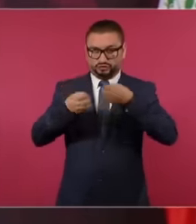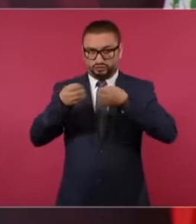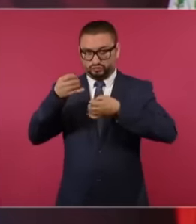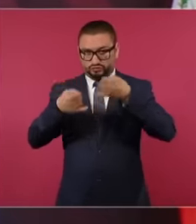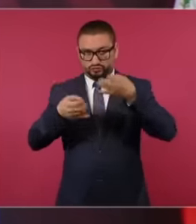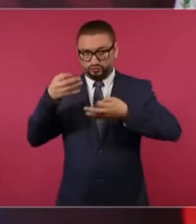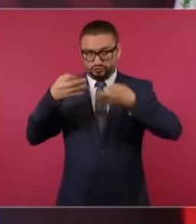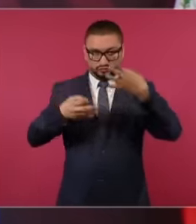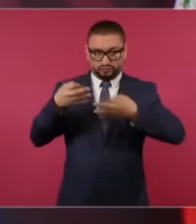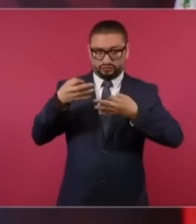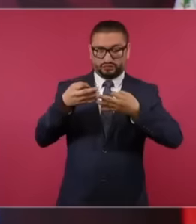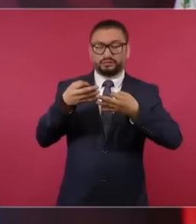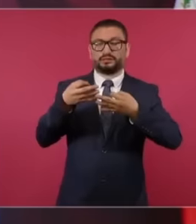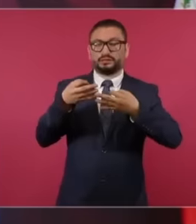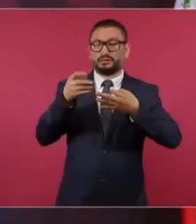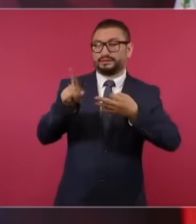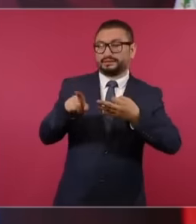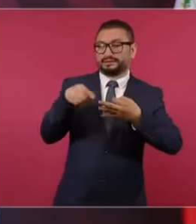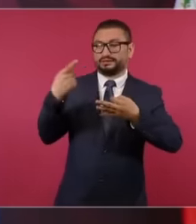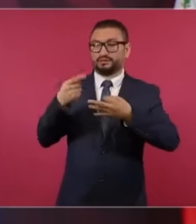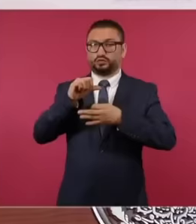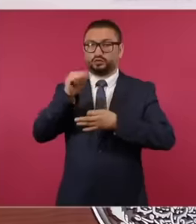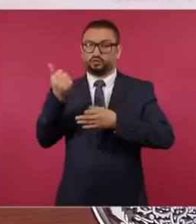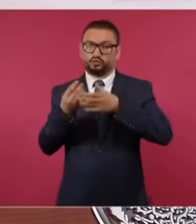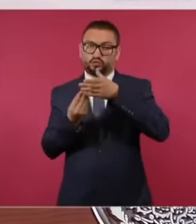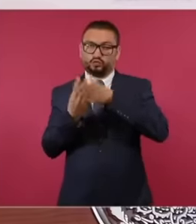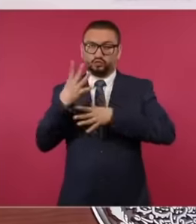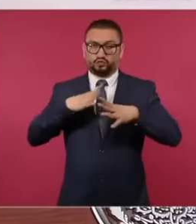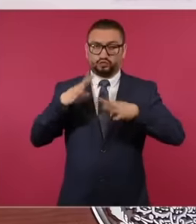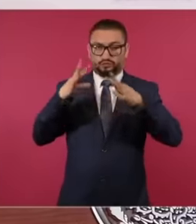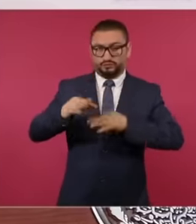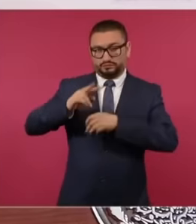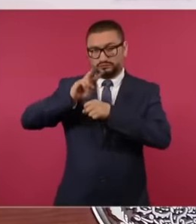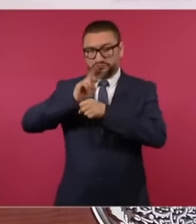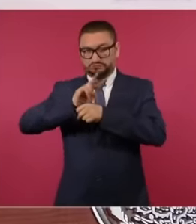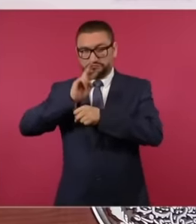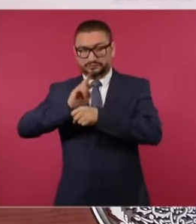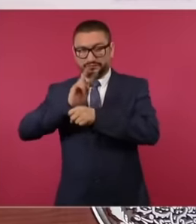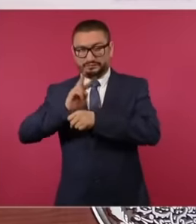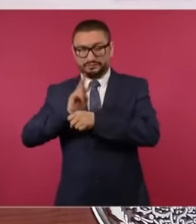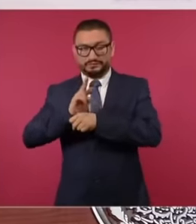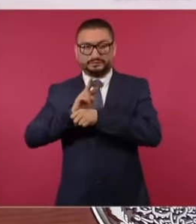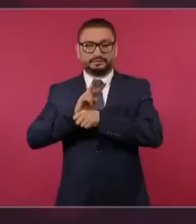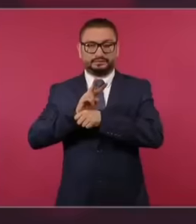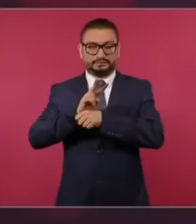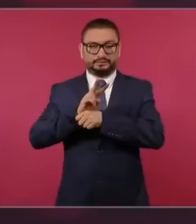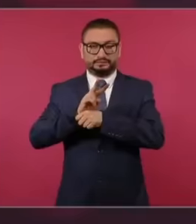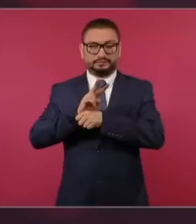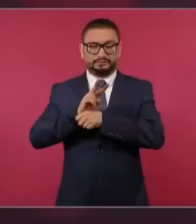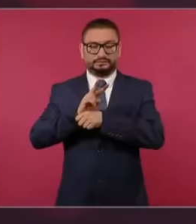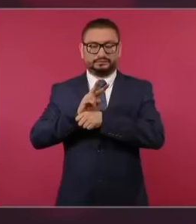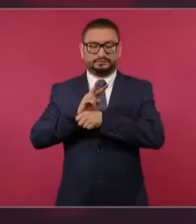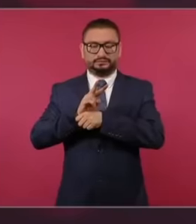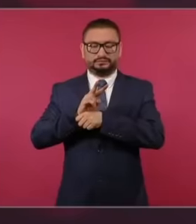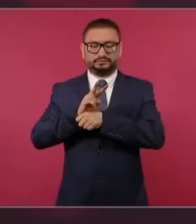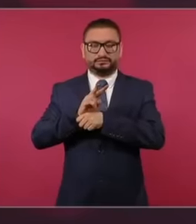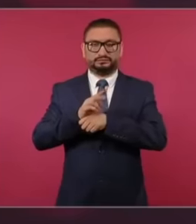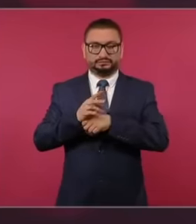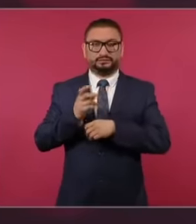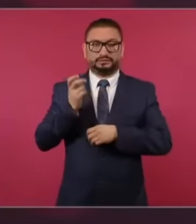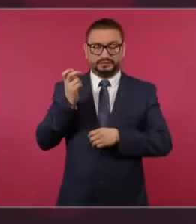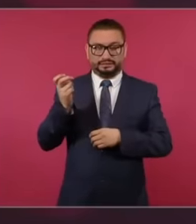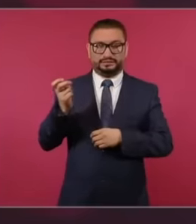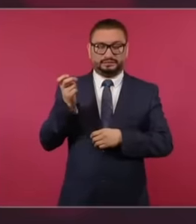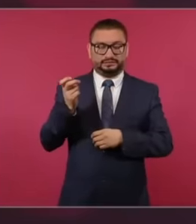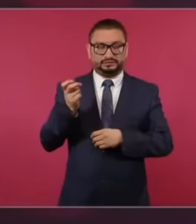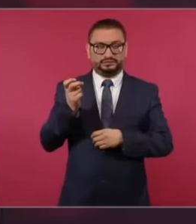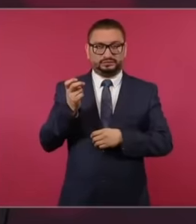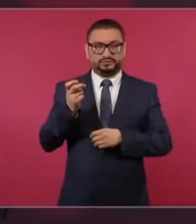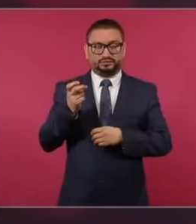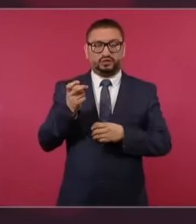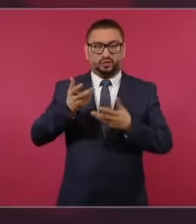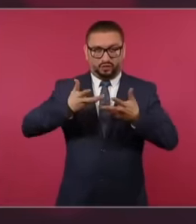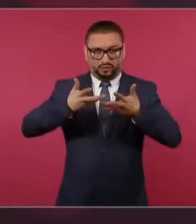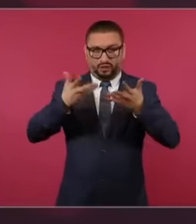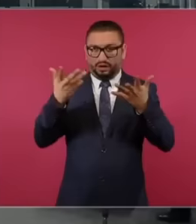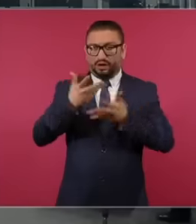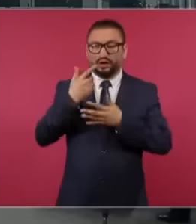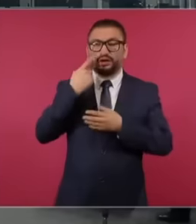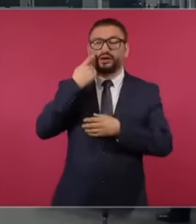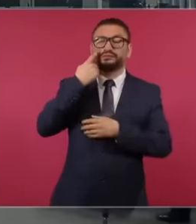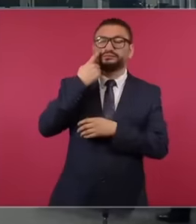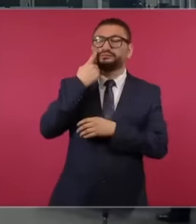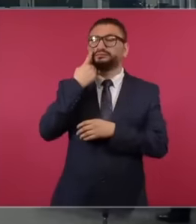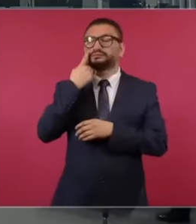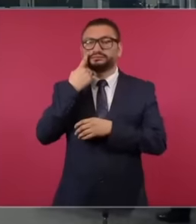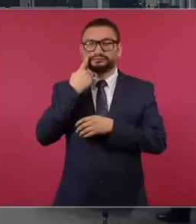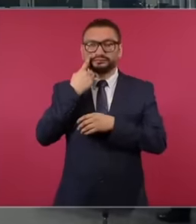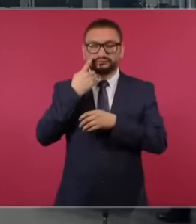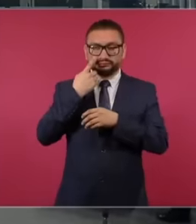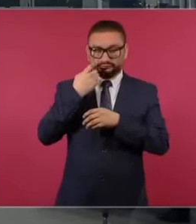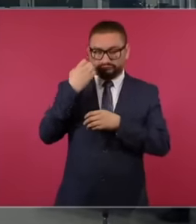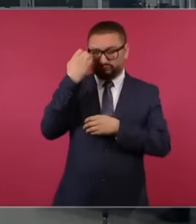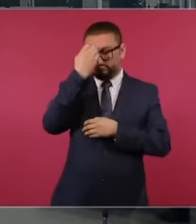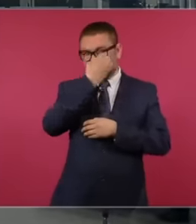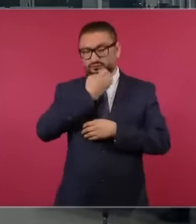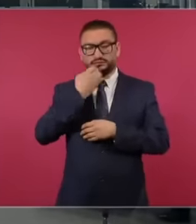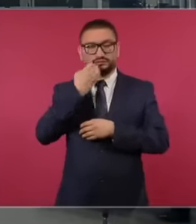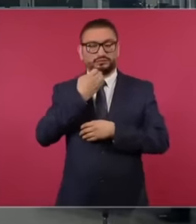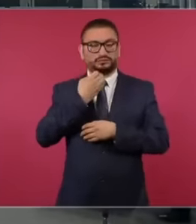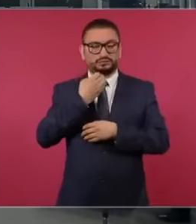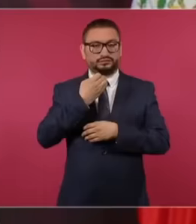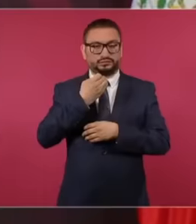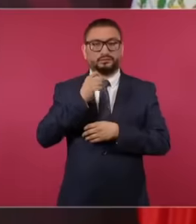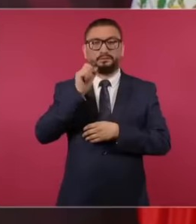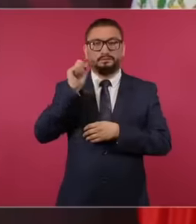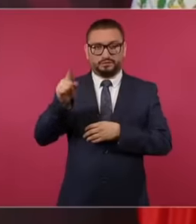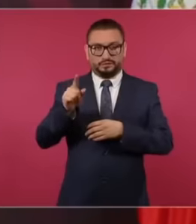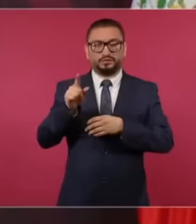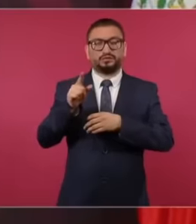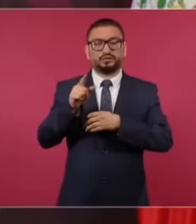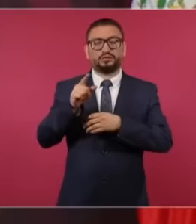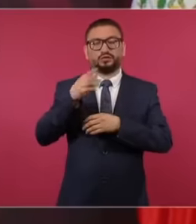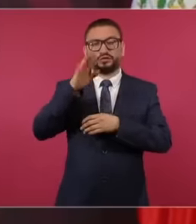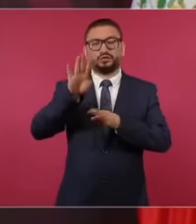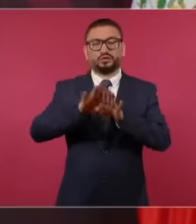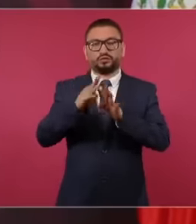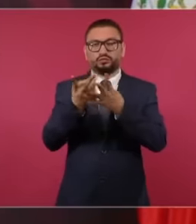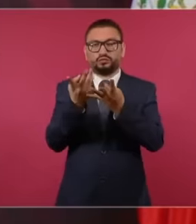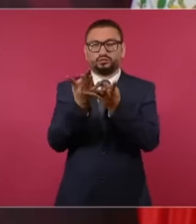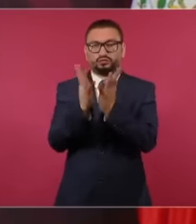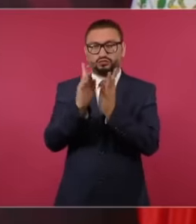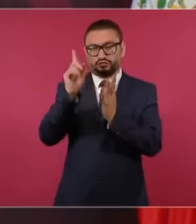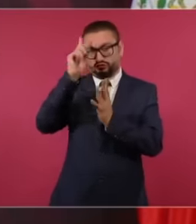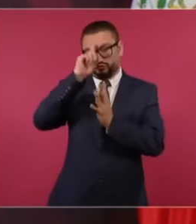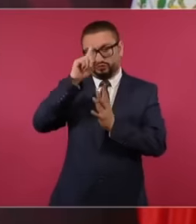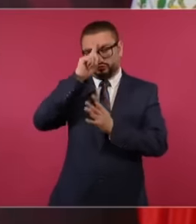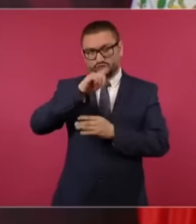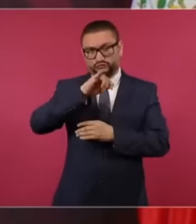surveillance body is also going to act as the judiciary council should do